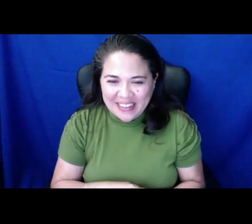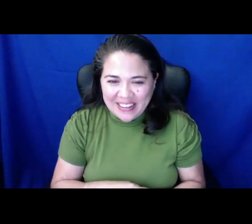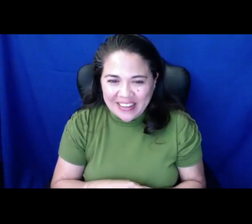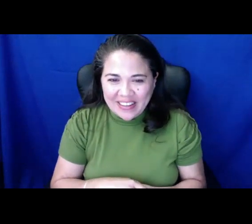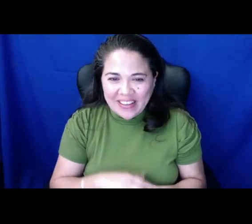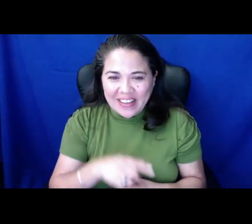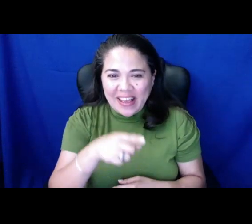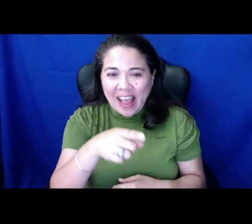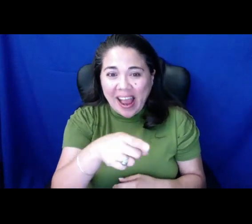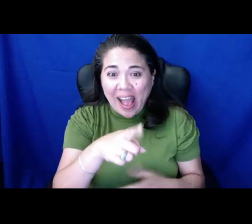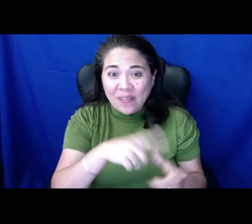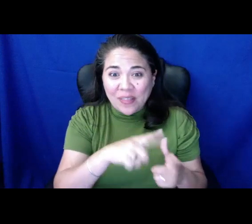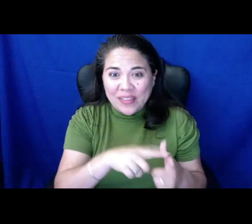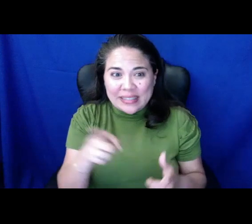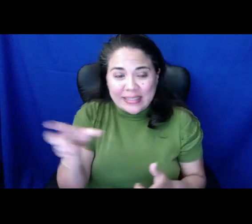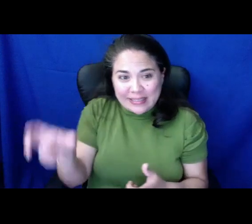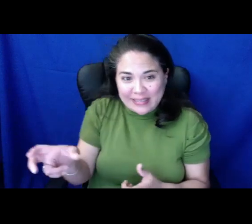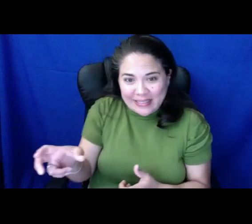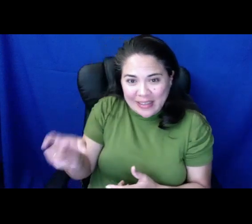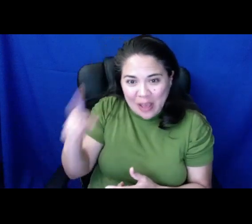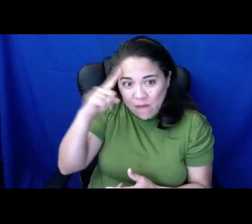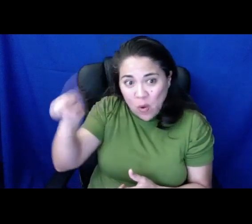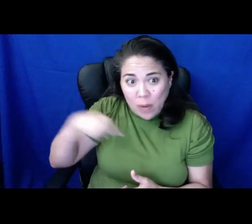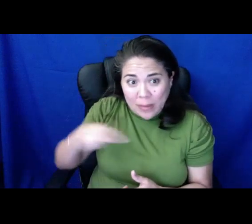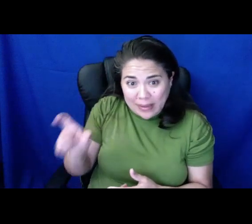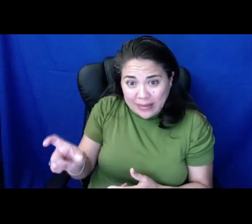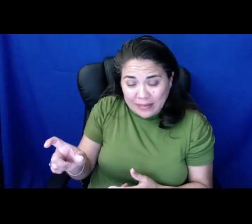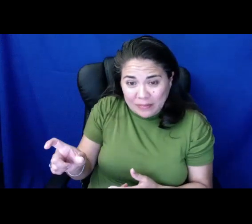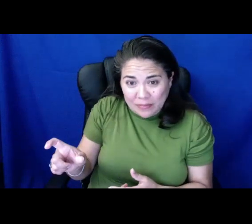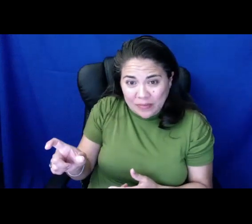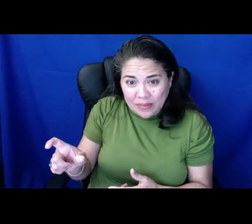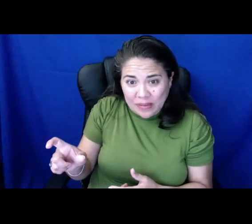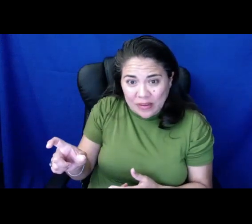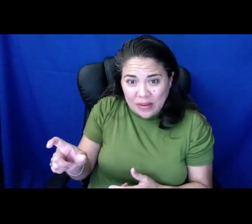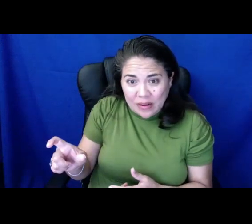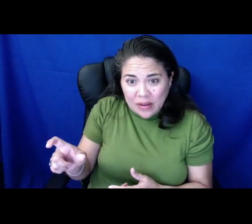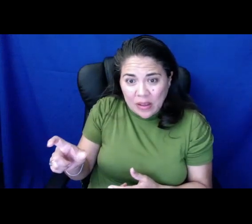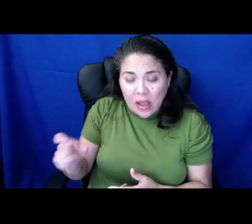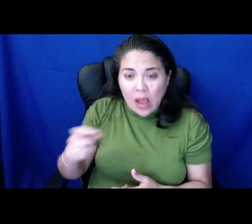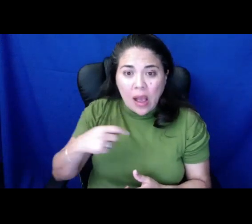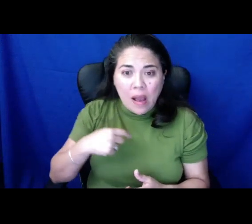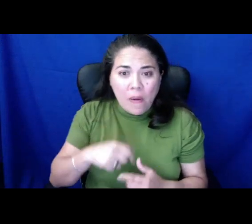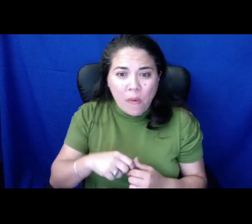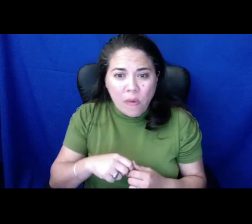Raymond Antrobus (He/Him): breath right next to me anything. Raymond Antrobus (He/Him): But I can't do that said sure.